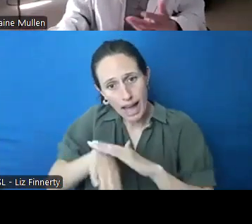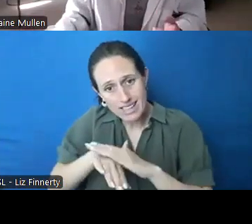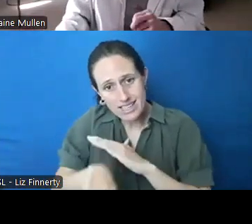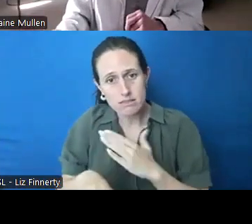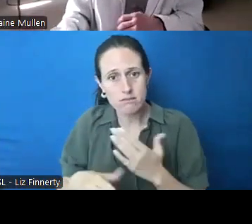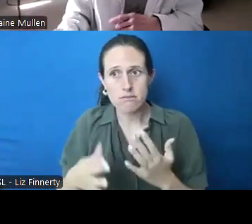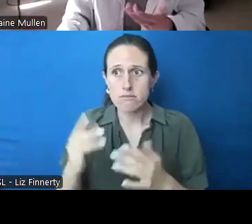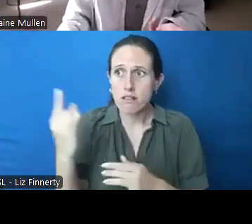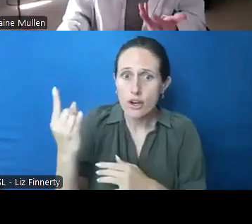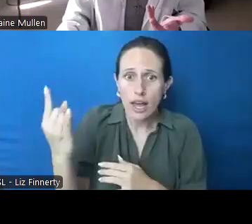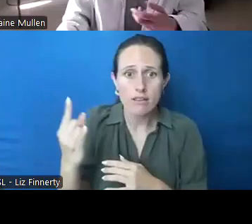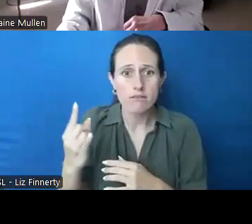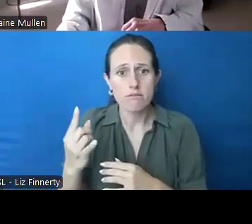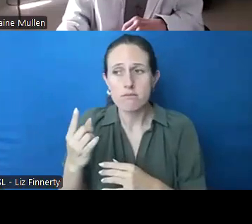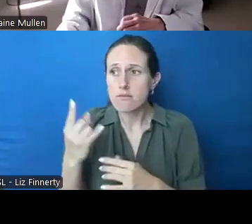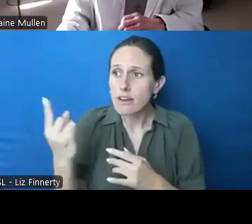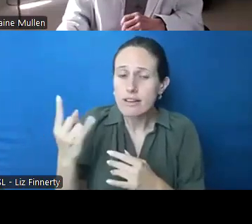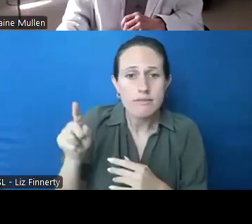fight for those appointments,